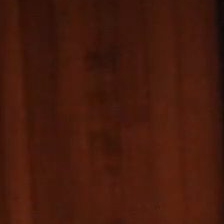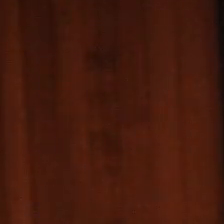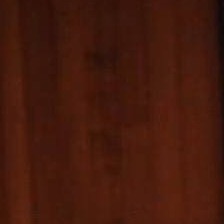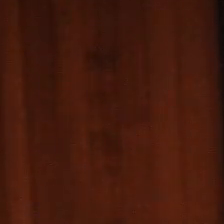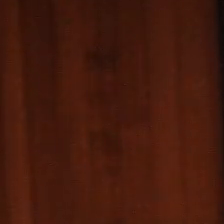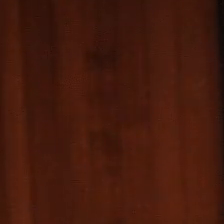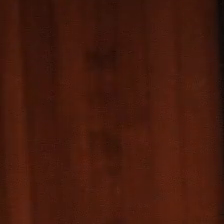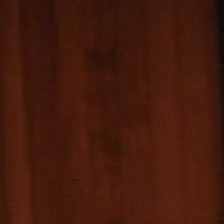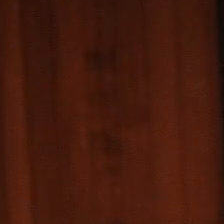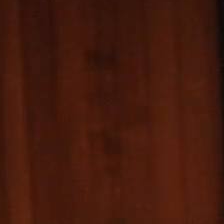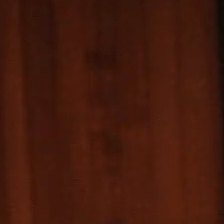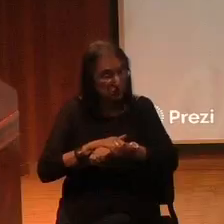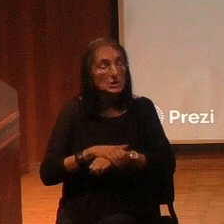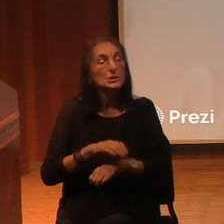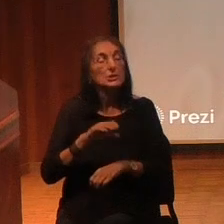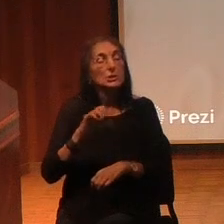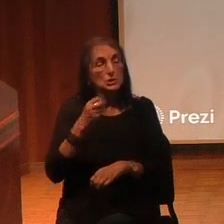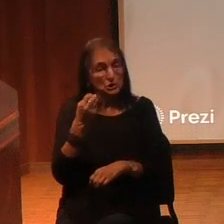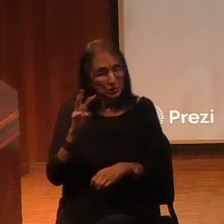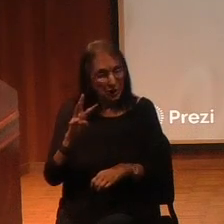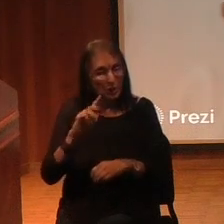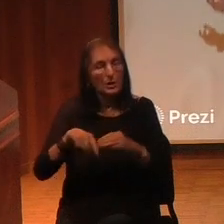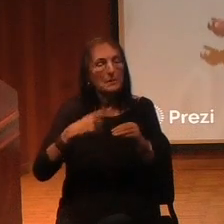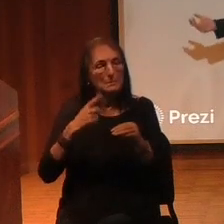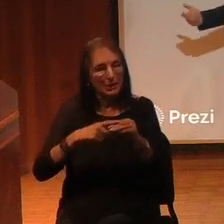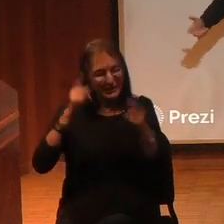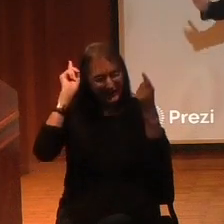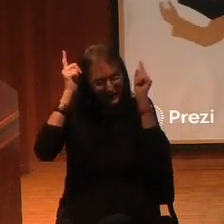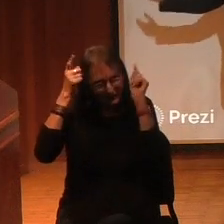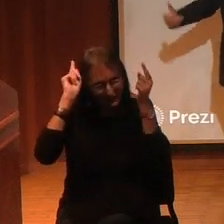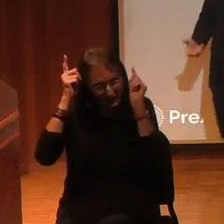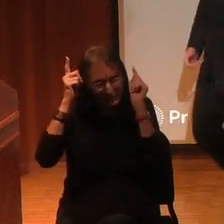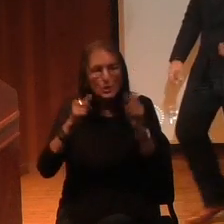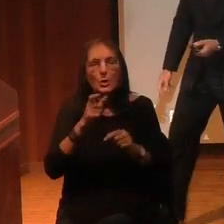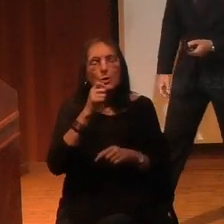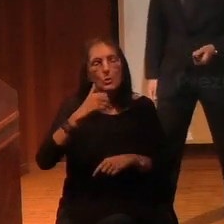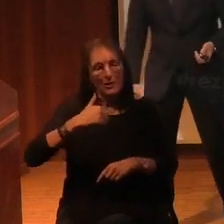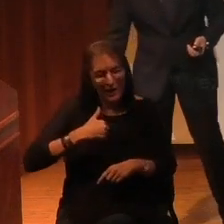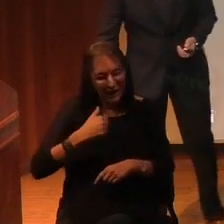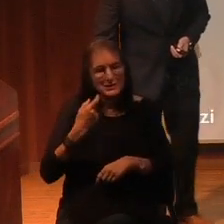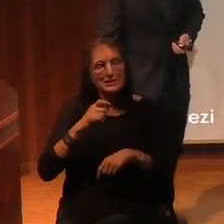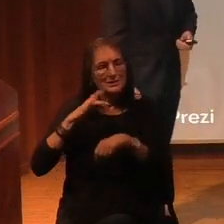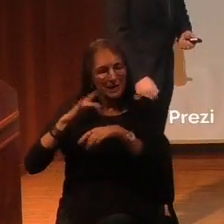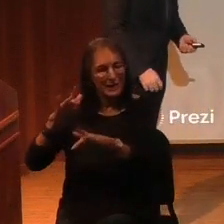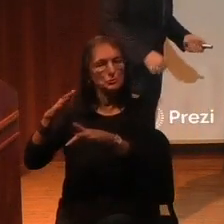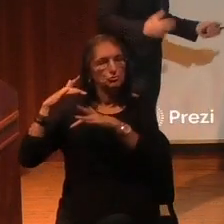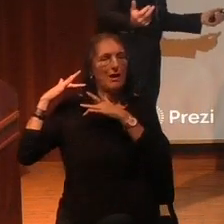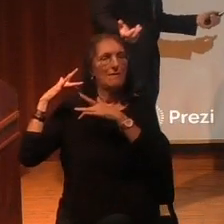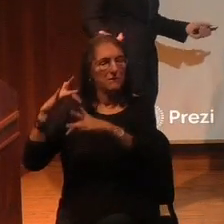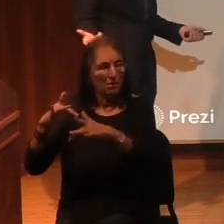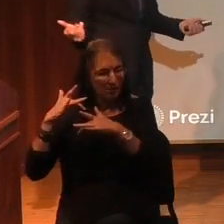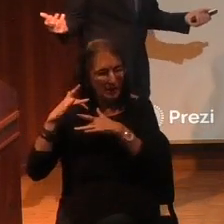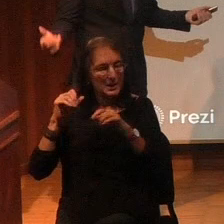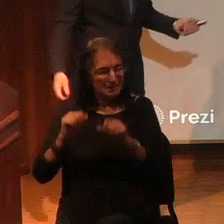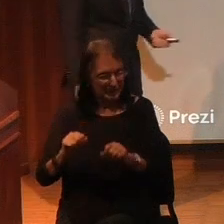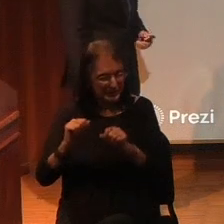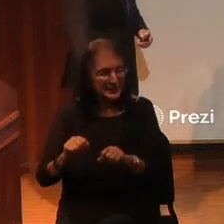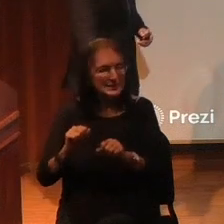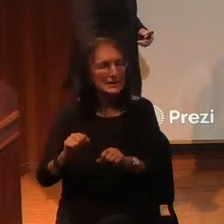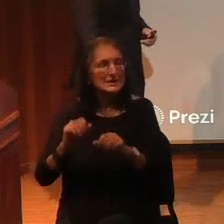about an alien who has time travel abilities, uses a machine to travel through time and space, and save the world over and over again.